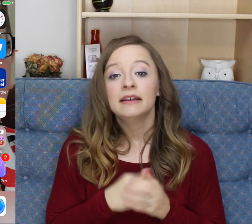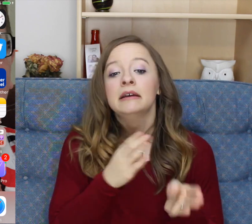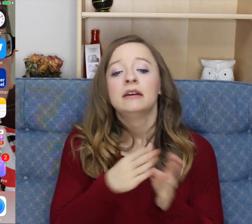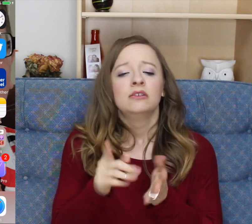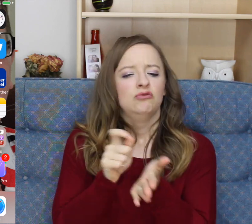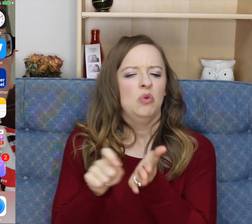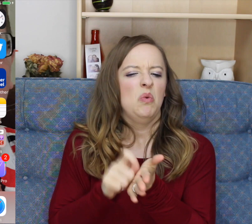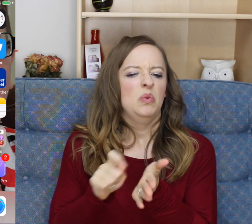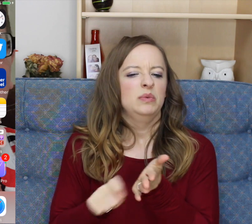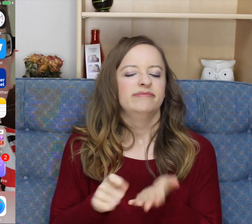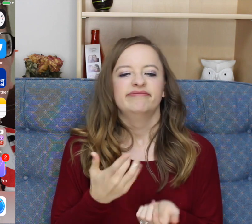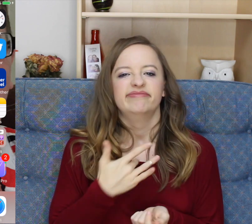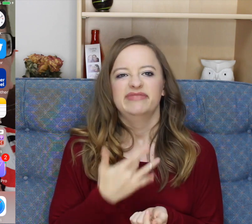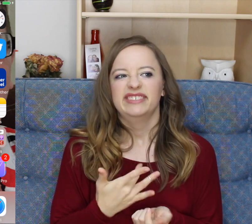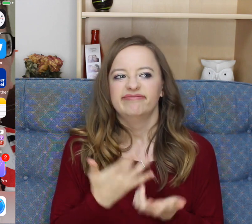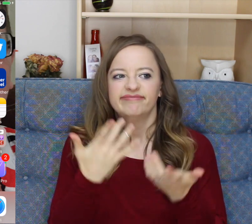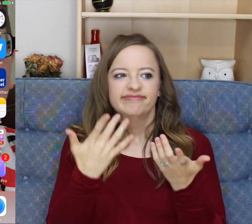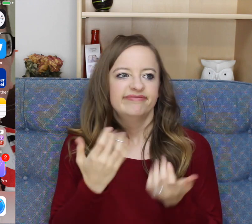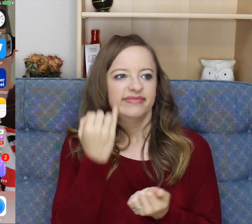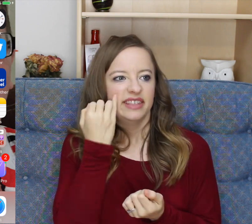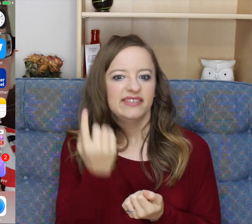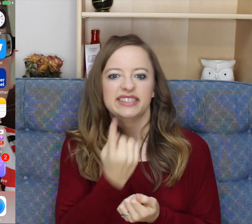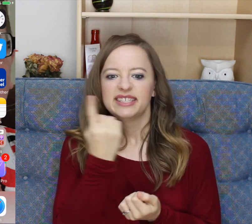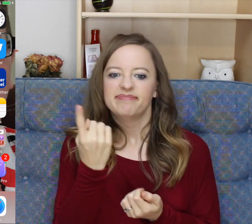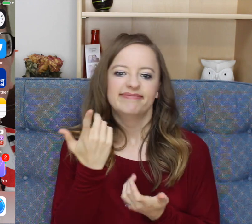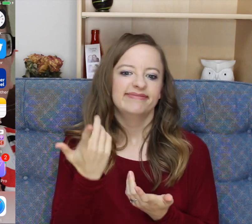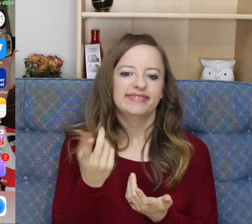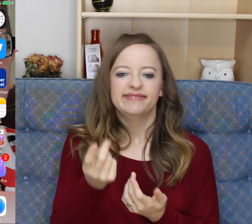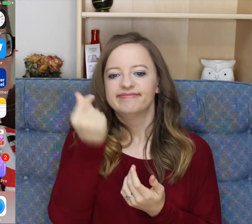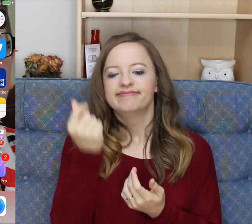My notes which I keep a lot of times, if there's something on the fly. If I need to